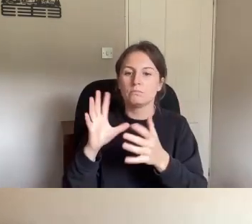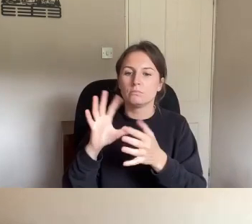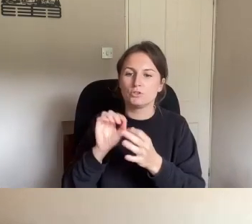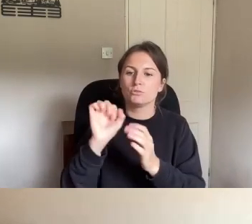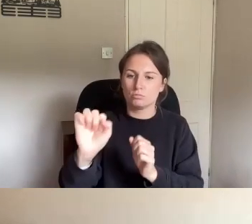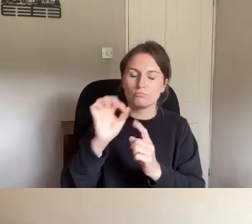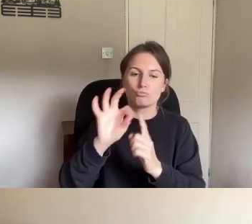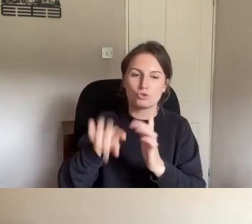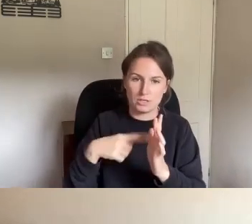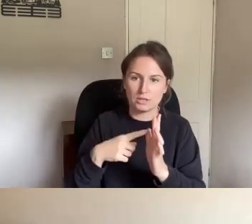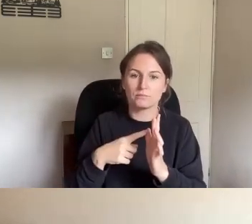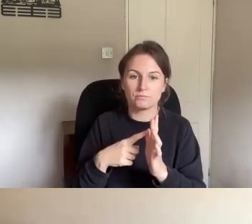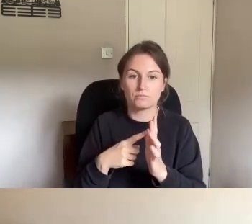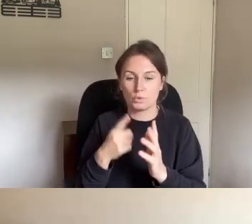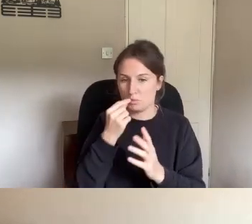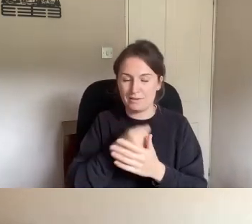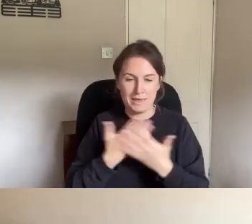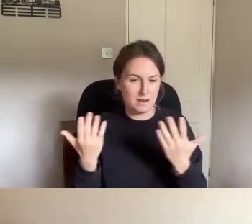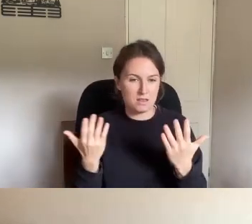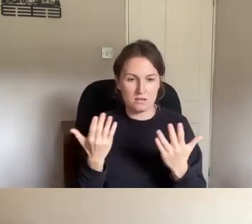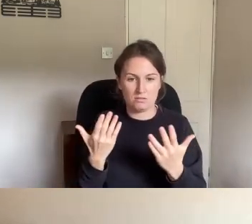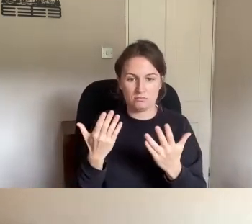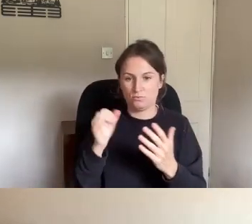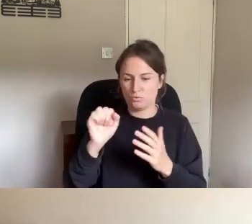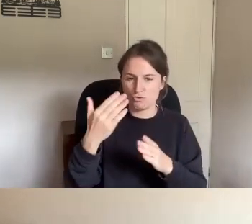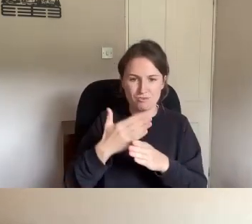You can be at any point of your career, you can be at any skill level, but we're just really interested